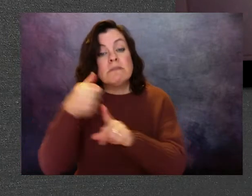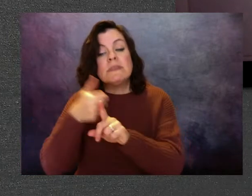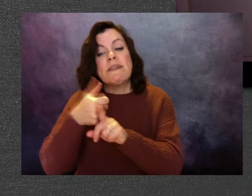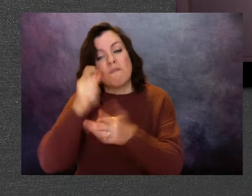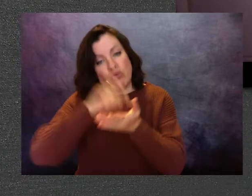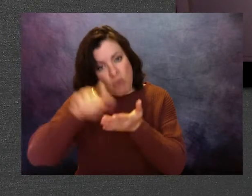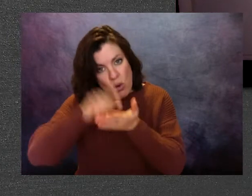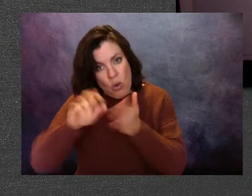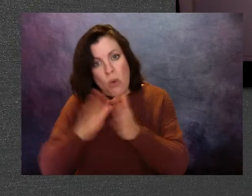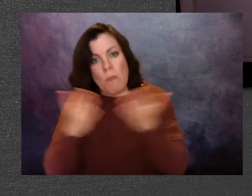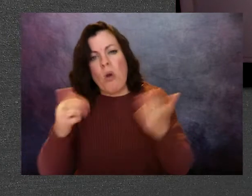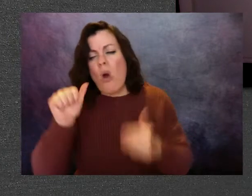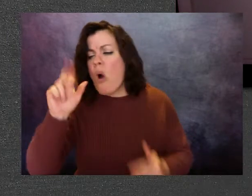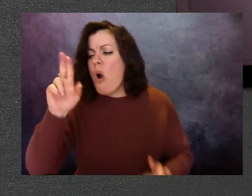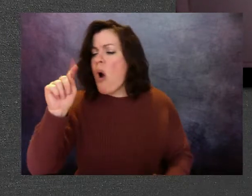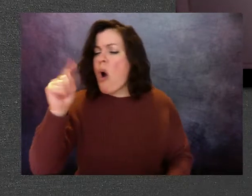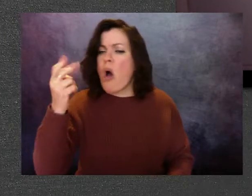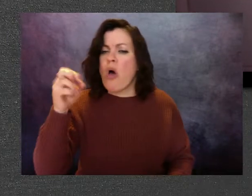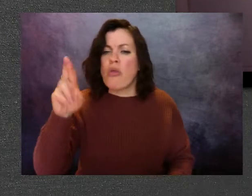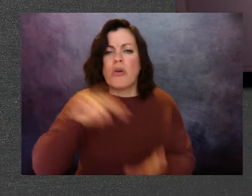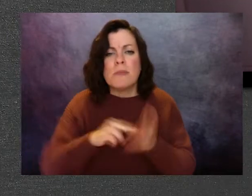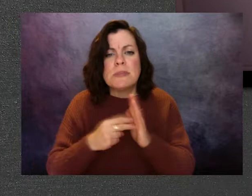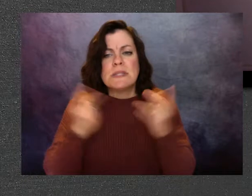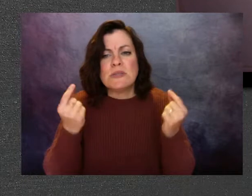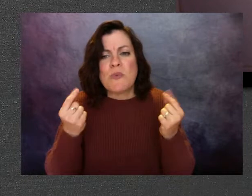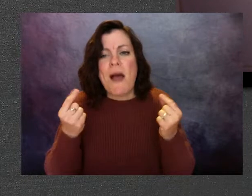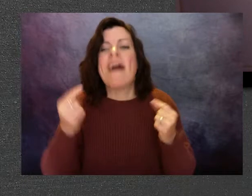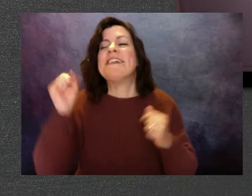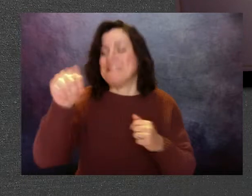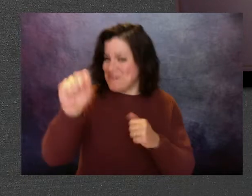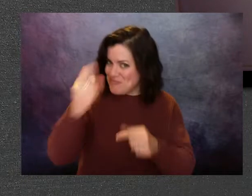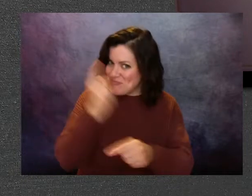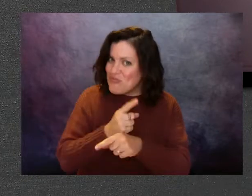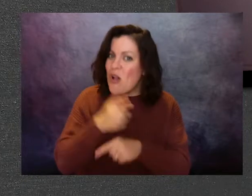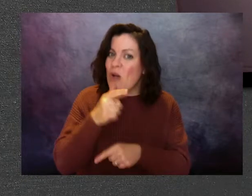Yes they write all those amazing words in there.